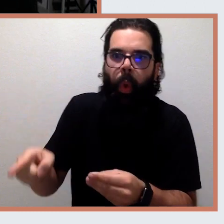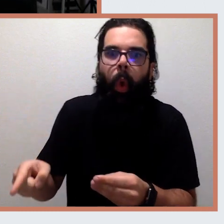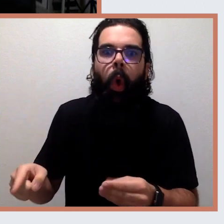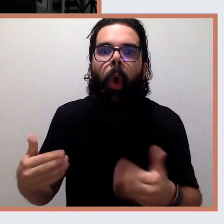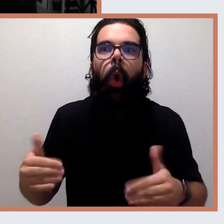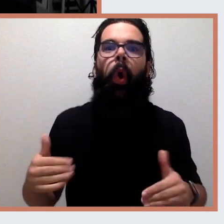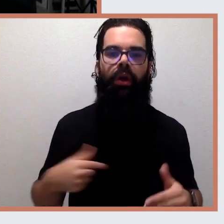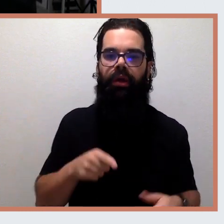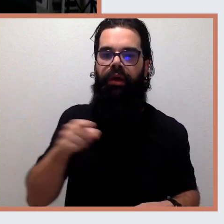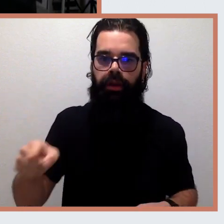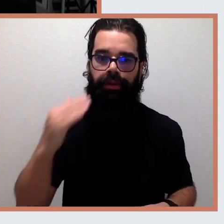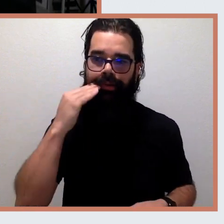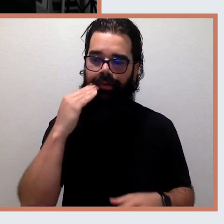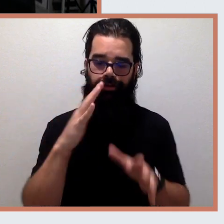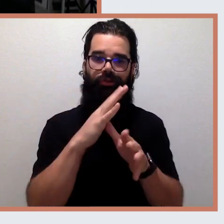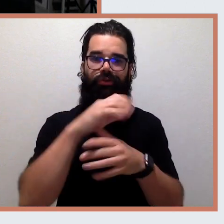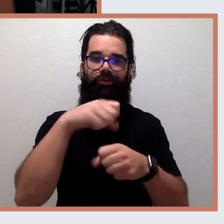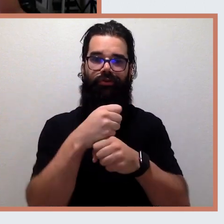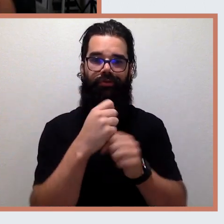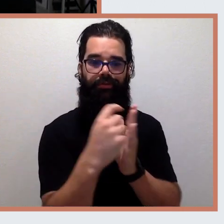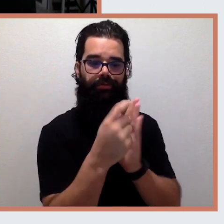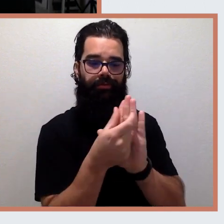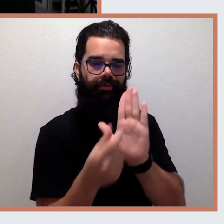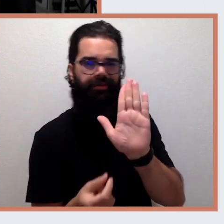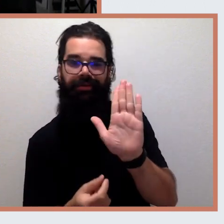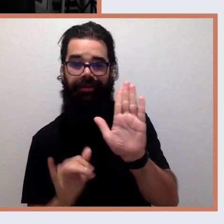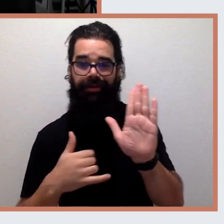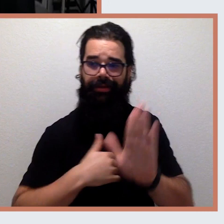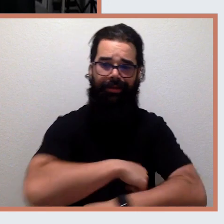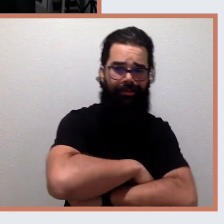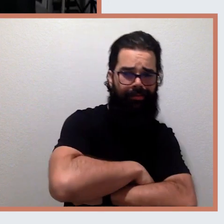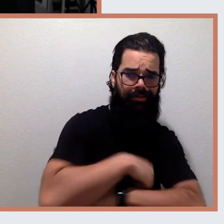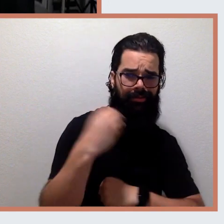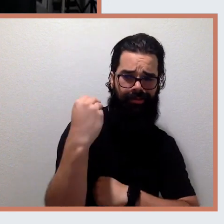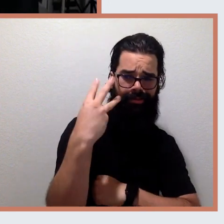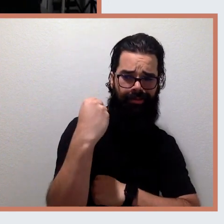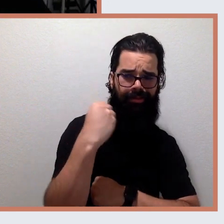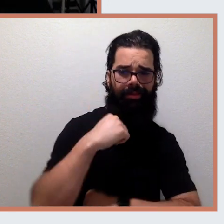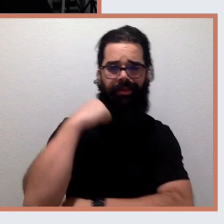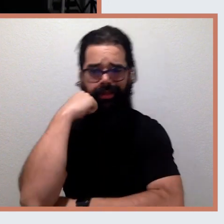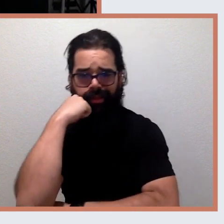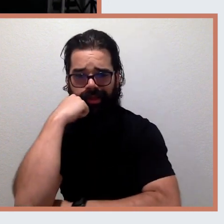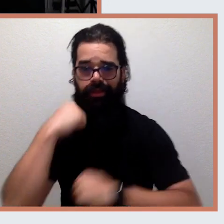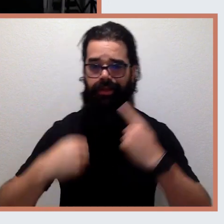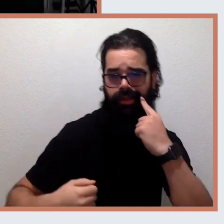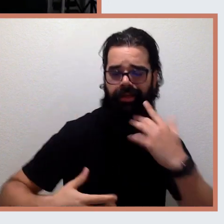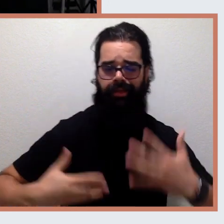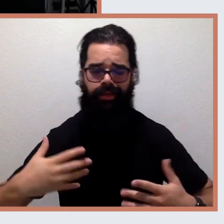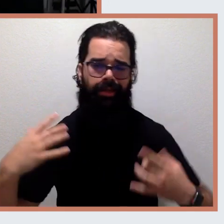and so I go there, I got the little senior wallet size photo like... [Pose] Remember those nerdy ones, everyone's like... [Pose] Or like... [Pose]